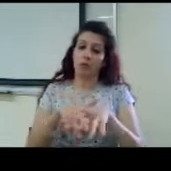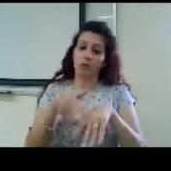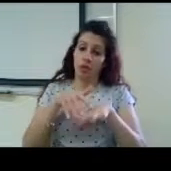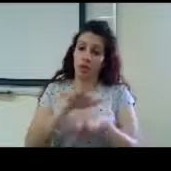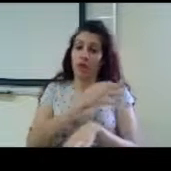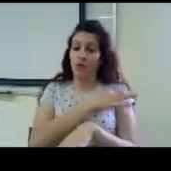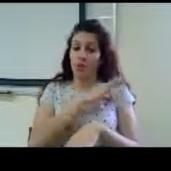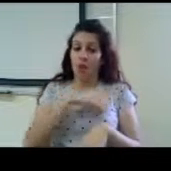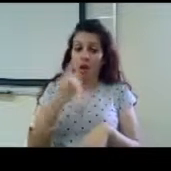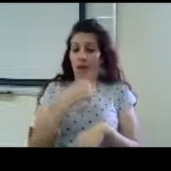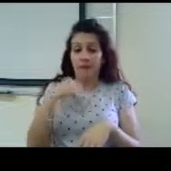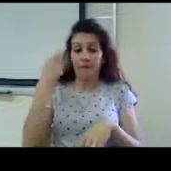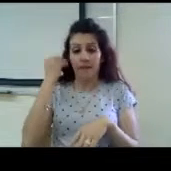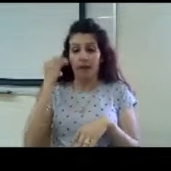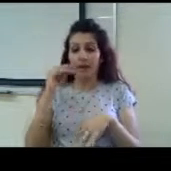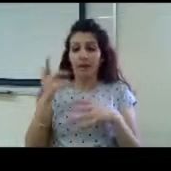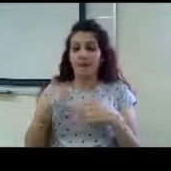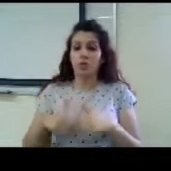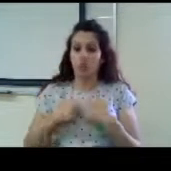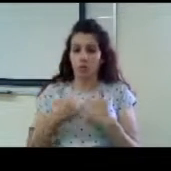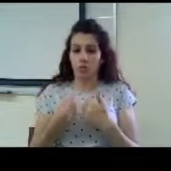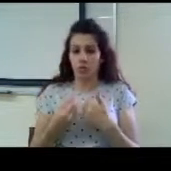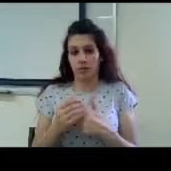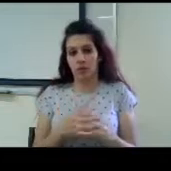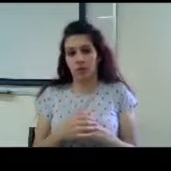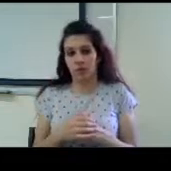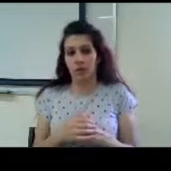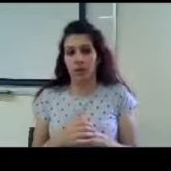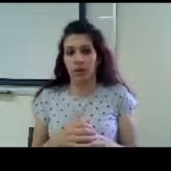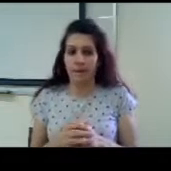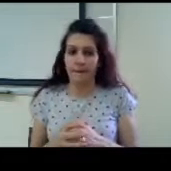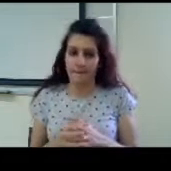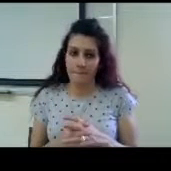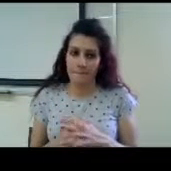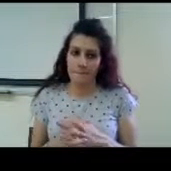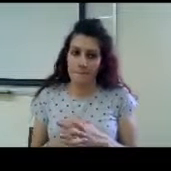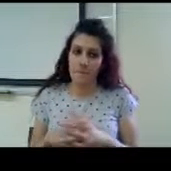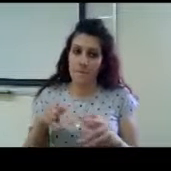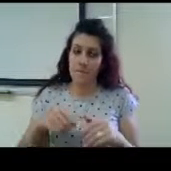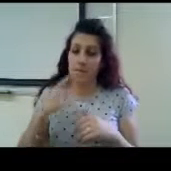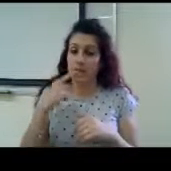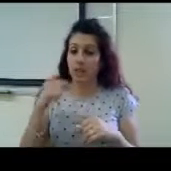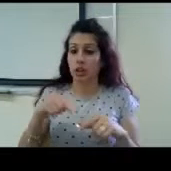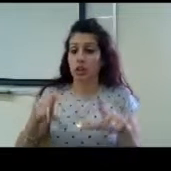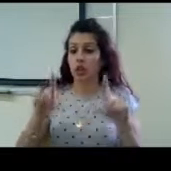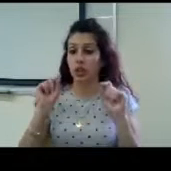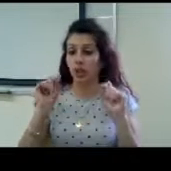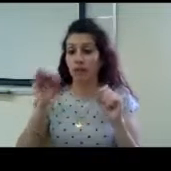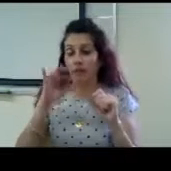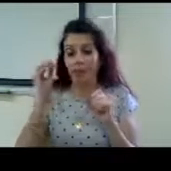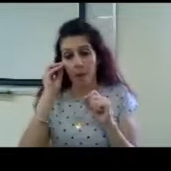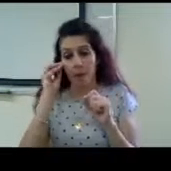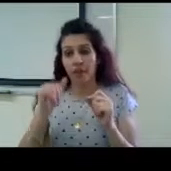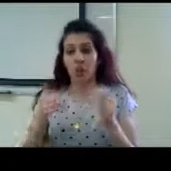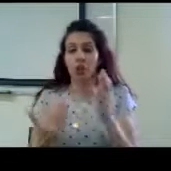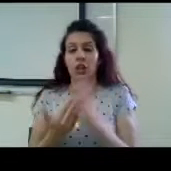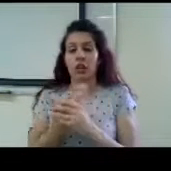education is a human right but it is also an investment in the future we